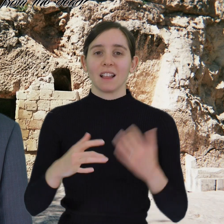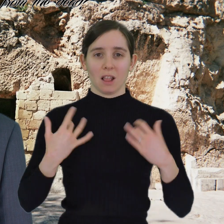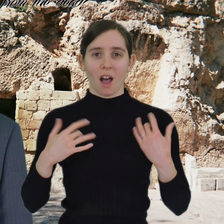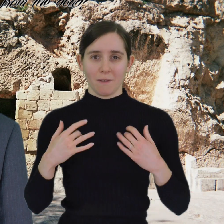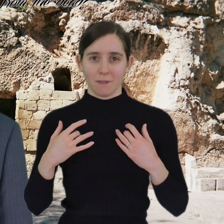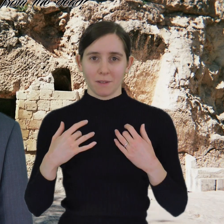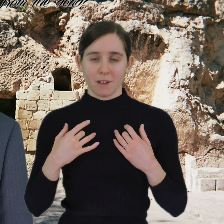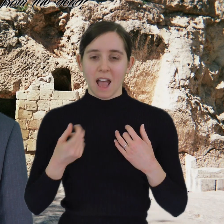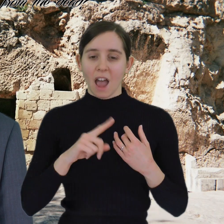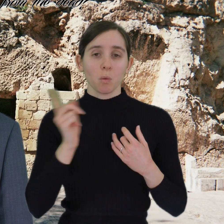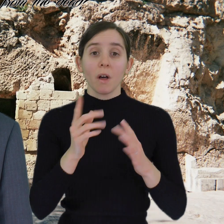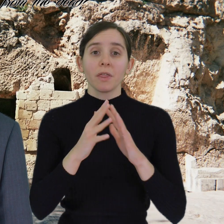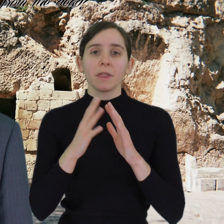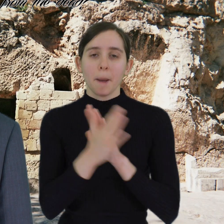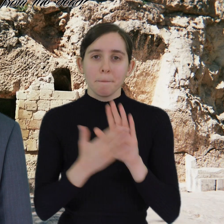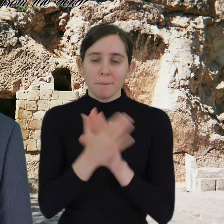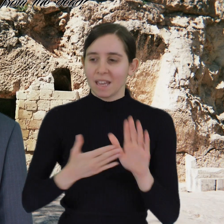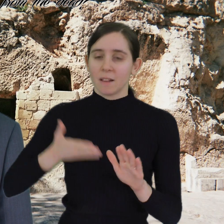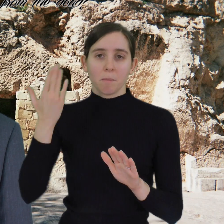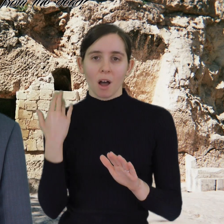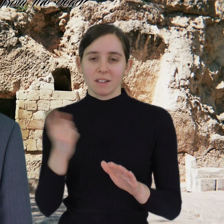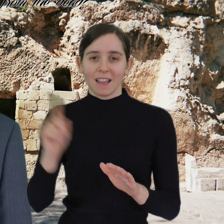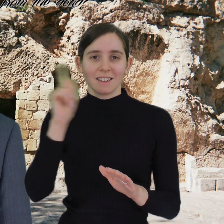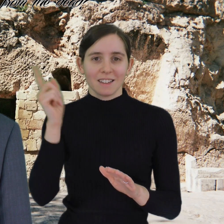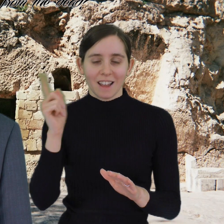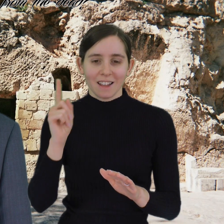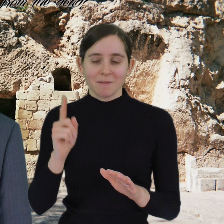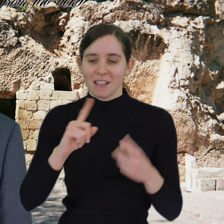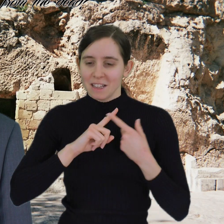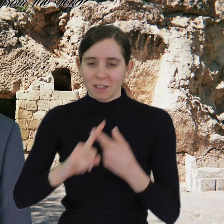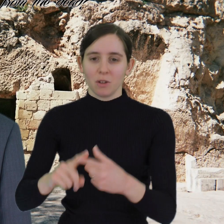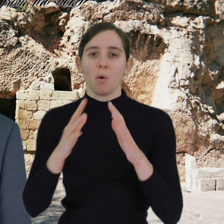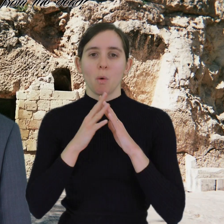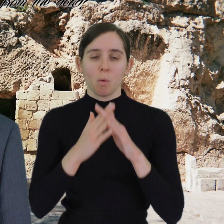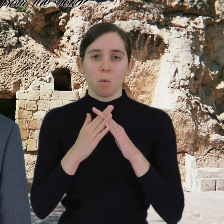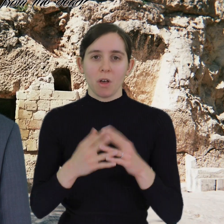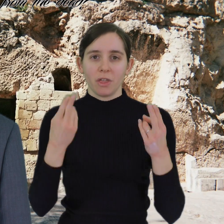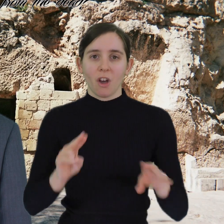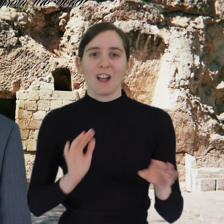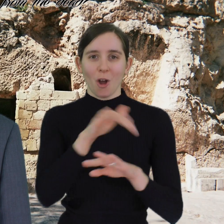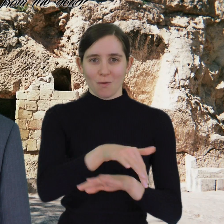and what that means was, and still is, worth dying for.